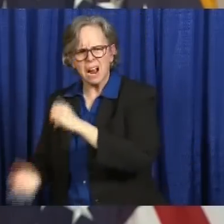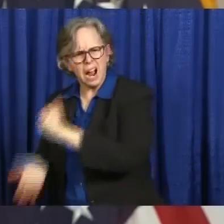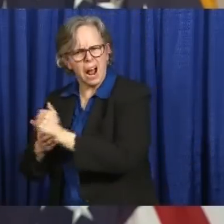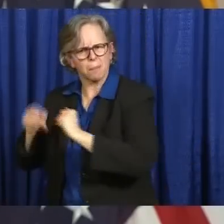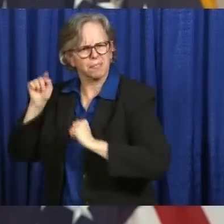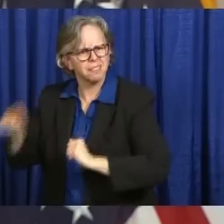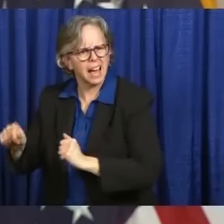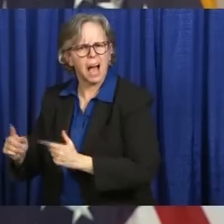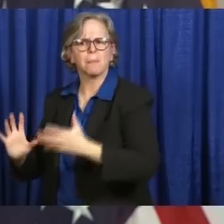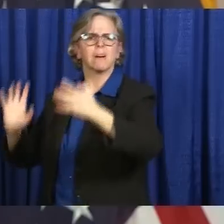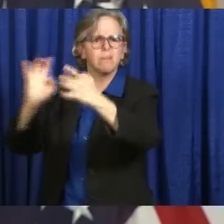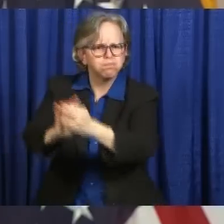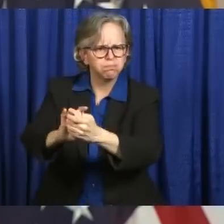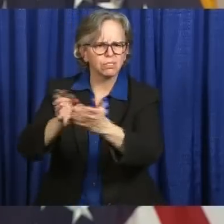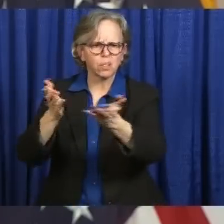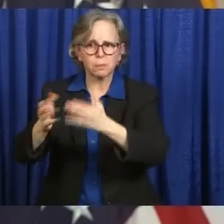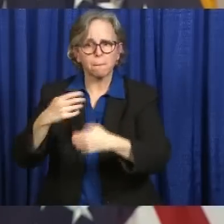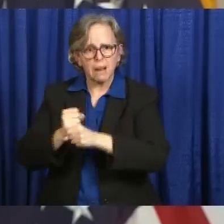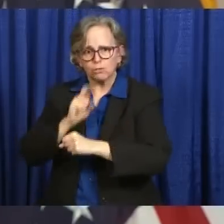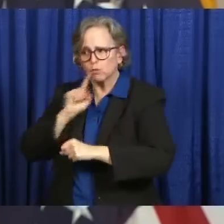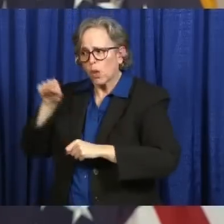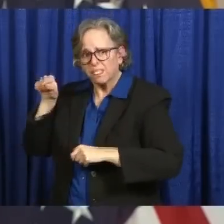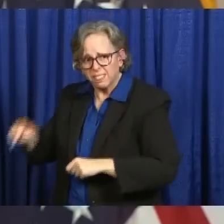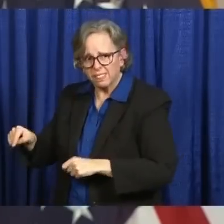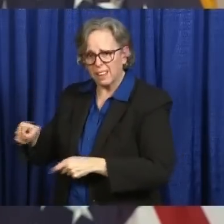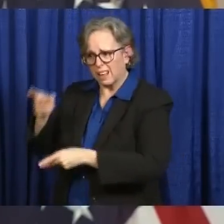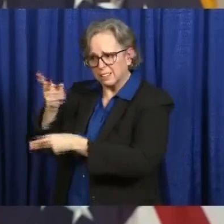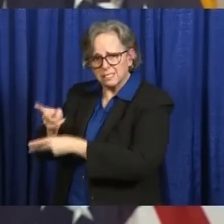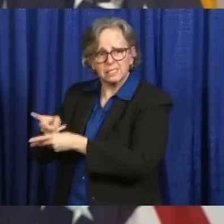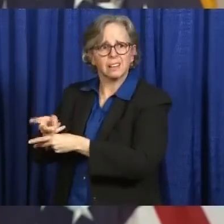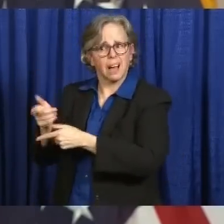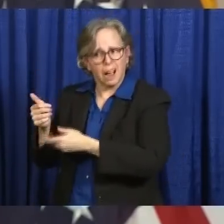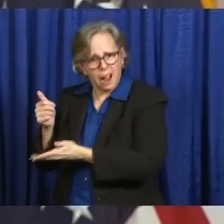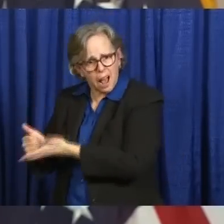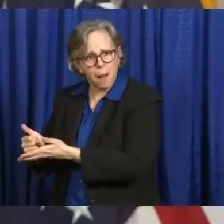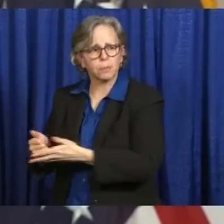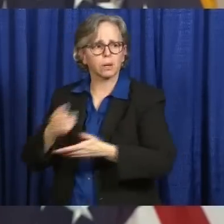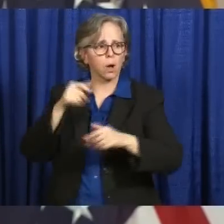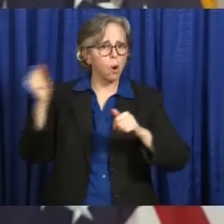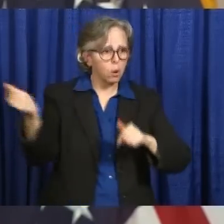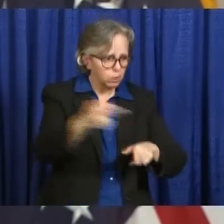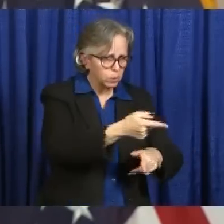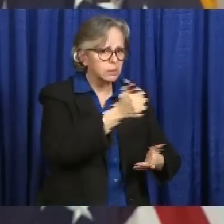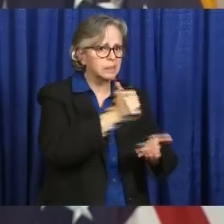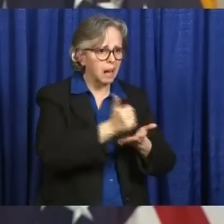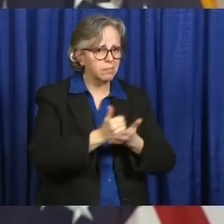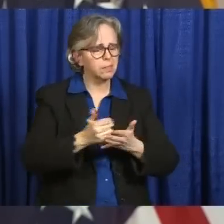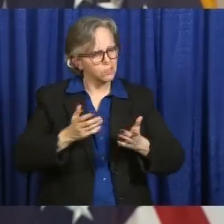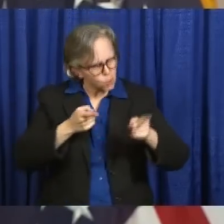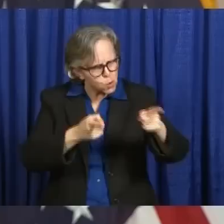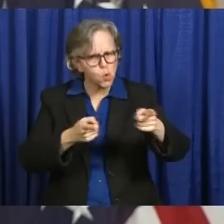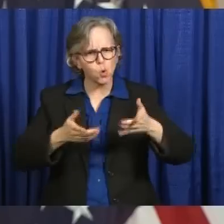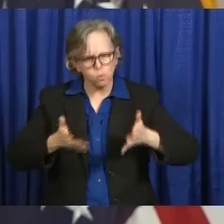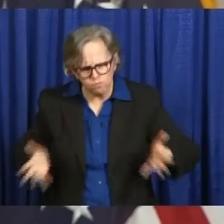PLEASE DO NOT LET STIGMA OR DISCOMFORT STAND IN THE WAY. THESE ARE POTENTIALLY LIFE- THREATENING ILLNESSES AND WE NEED TO MAKE SURE THAT ALL OF